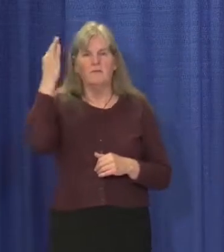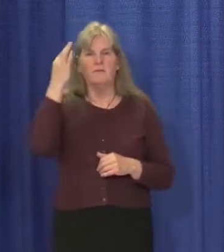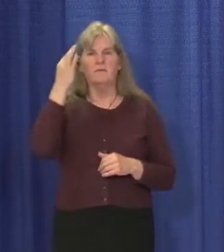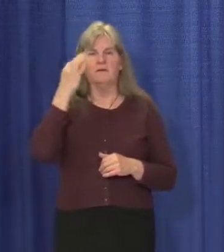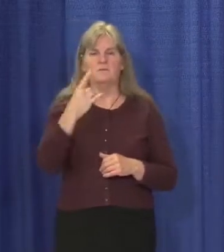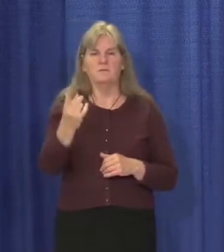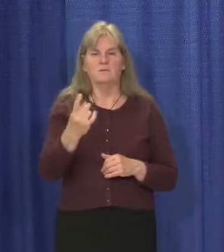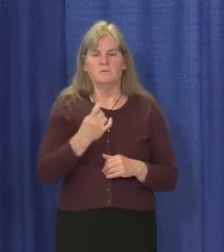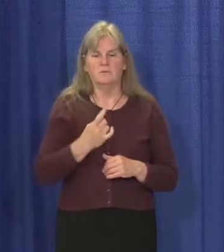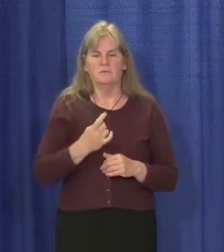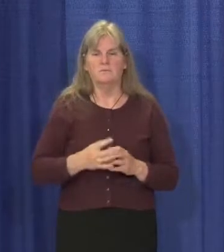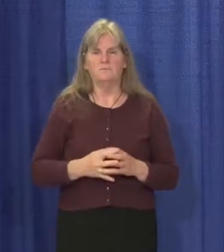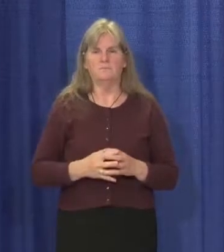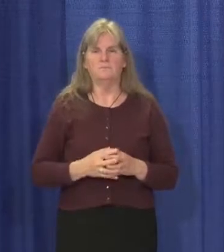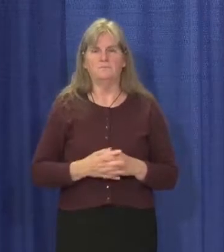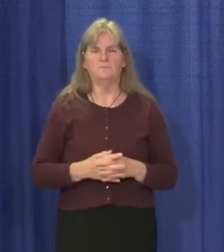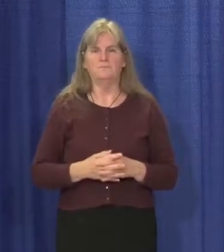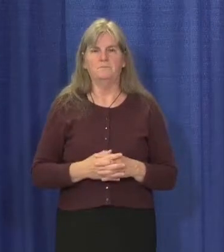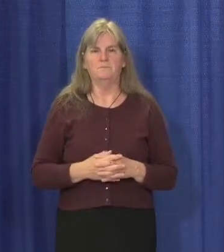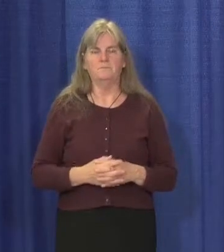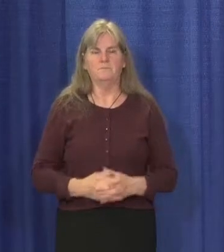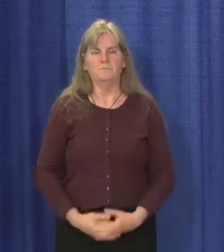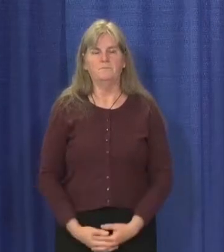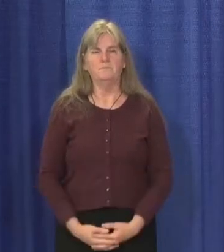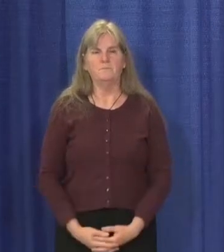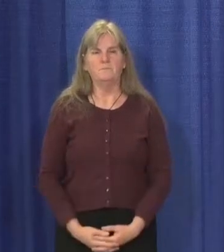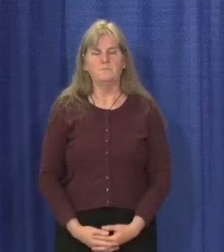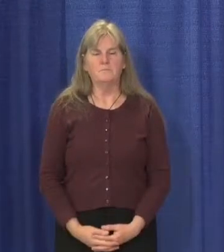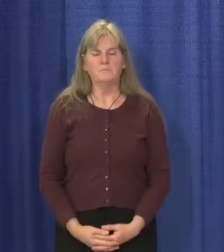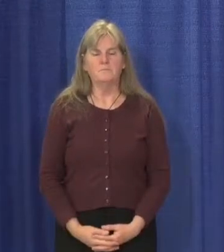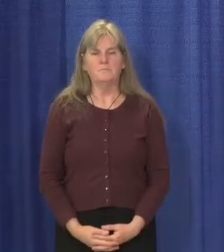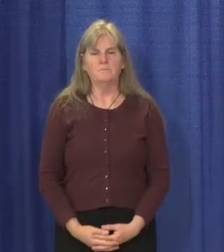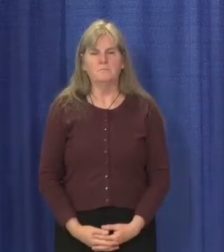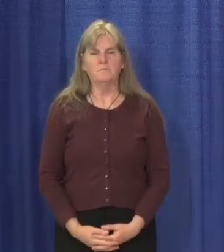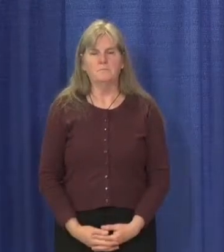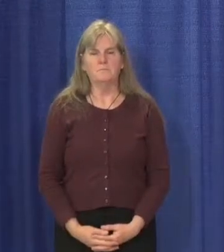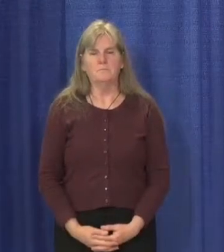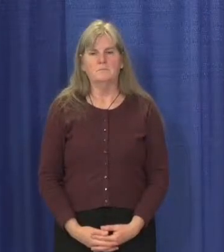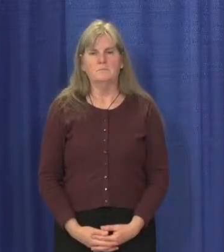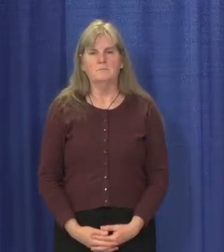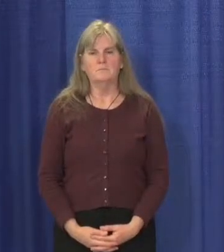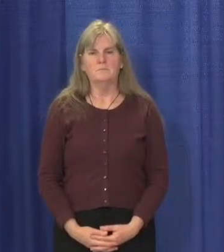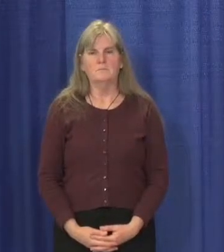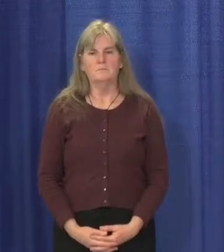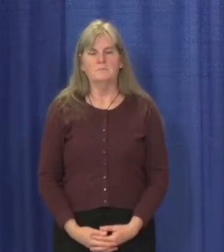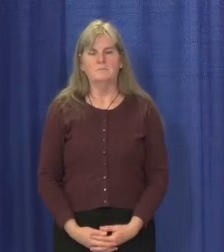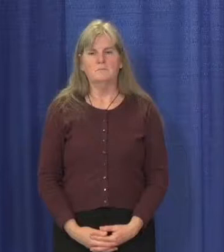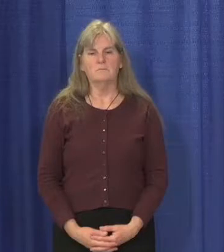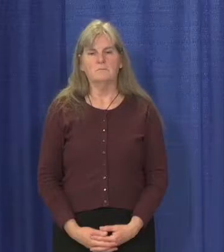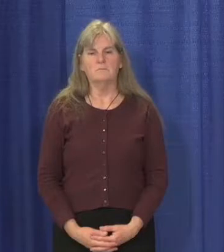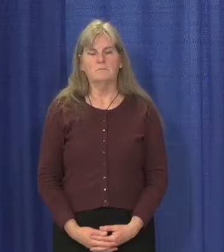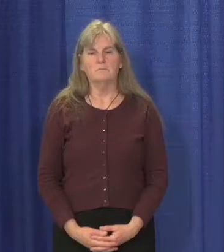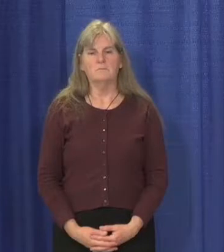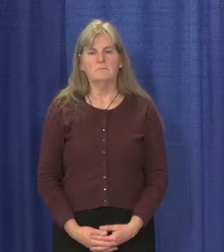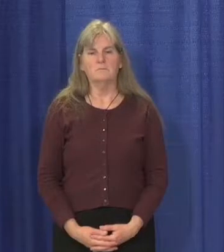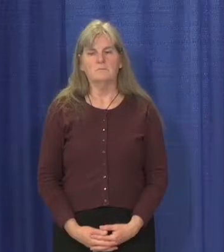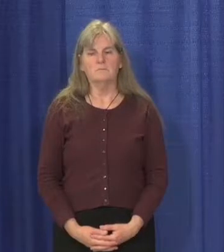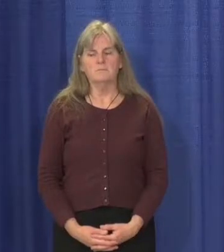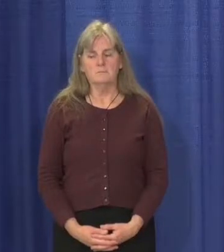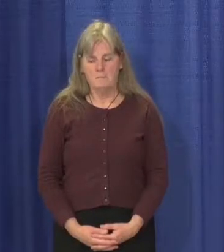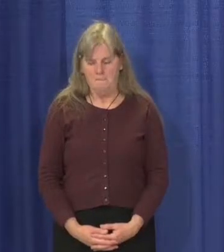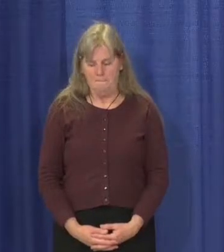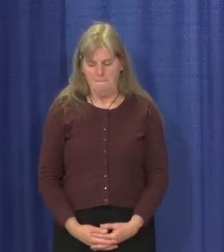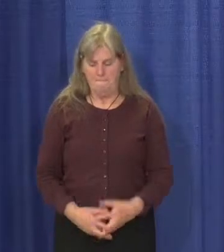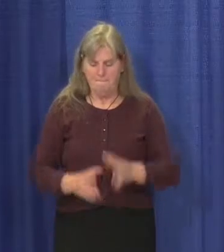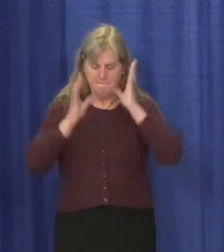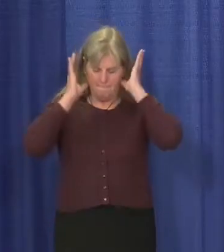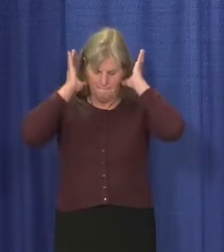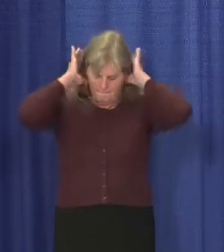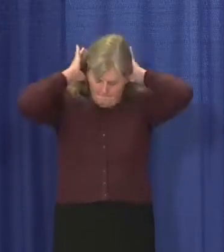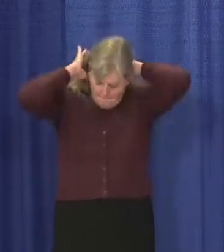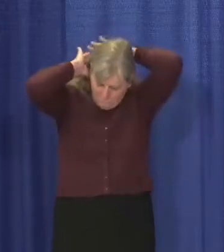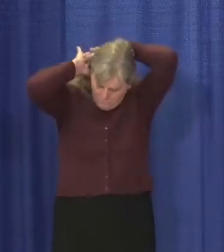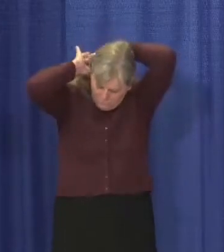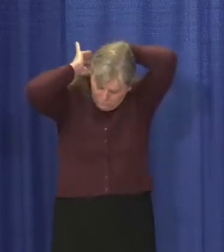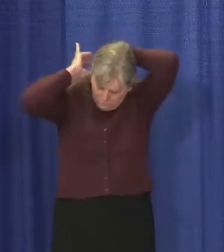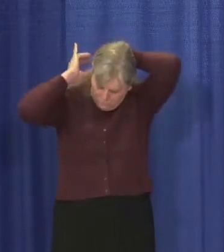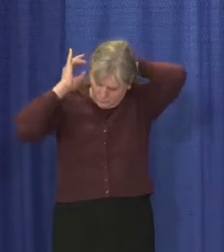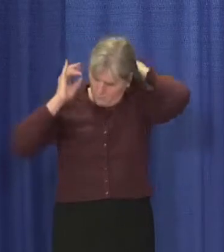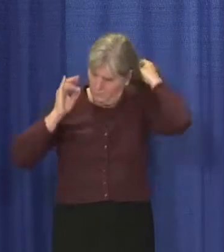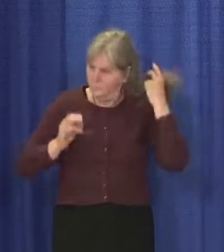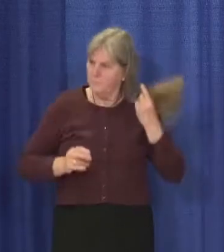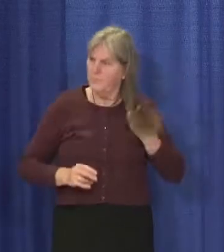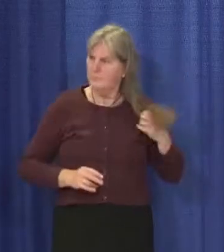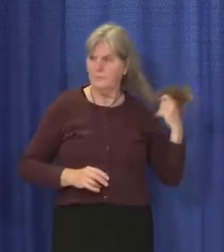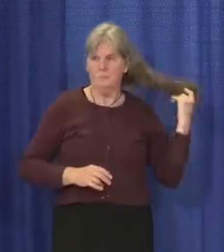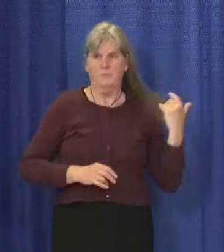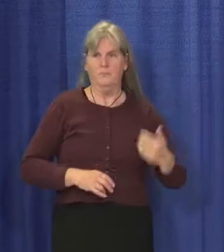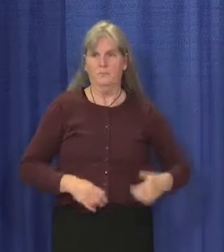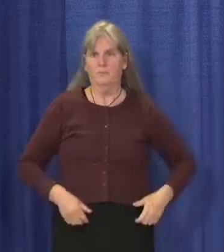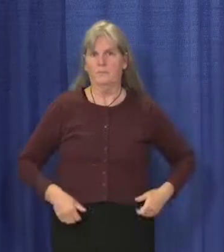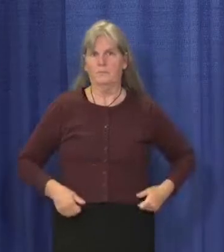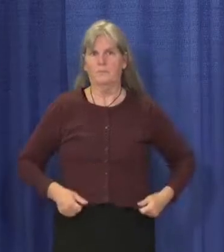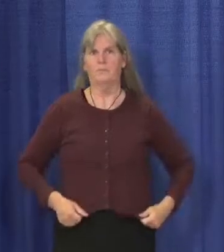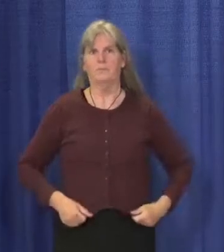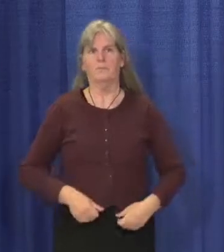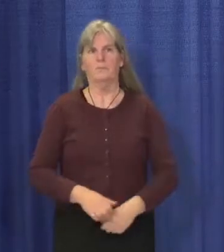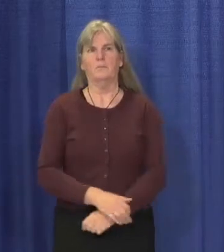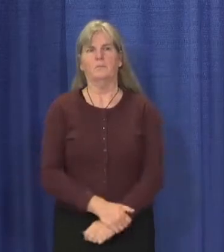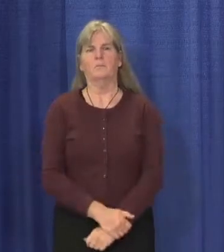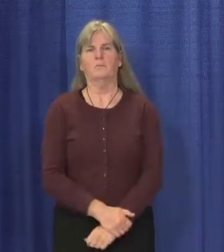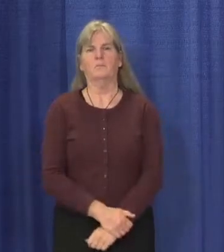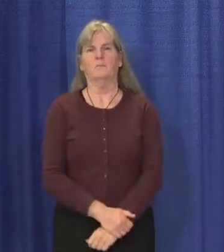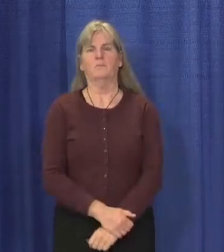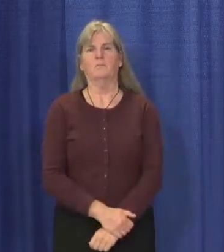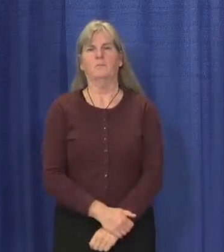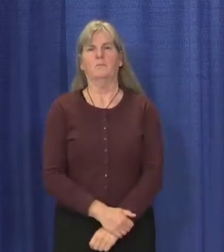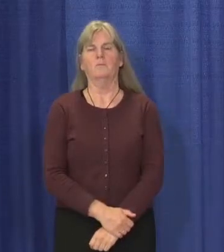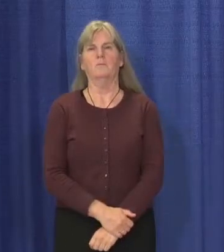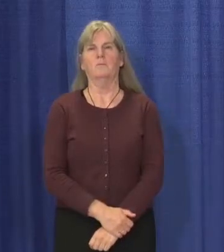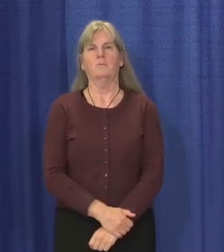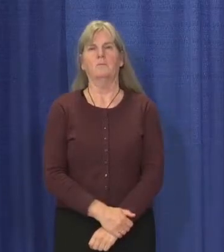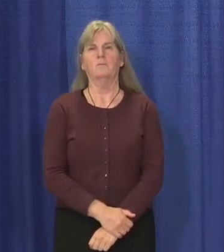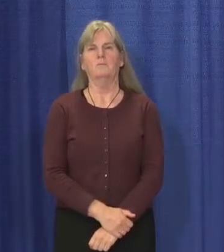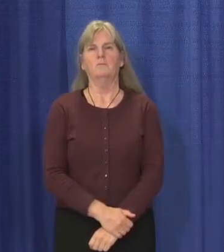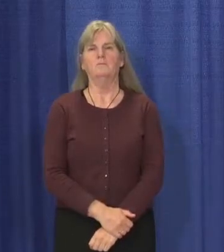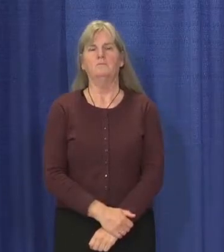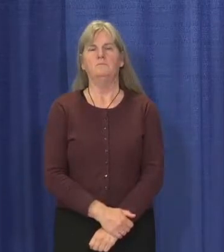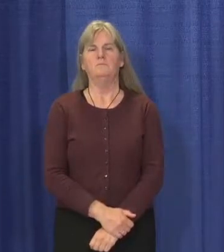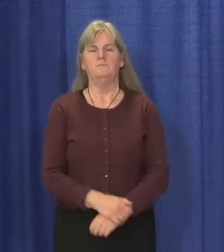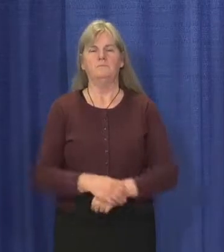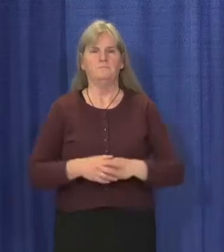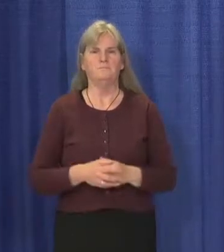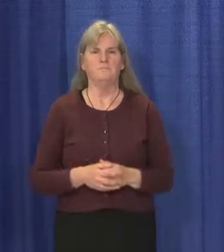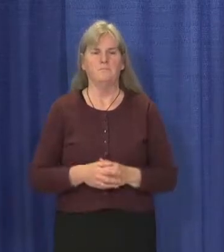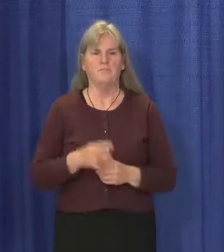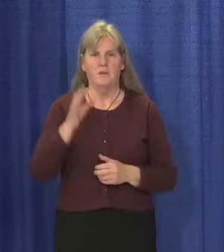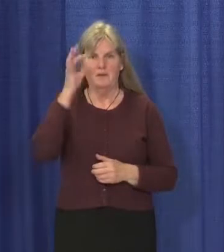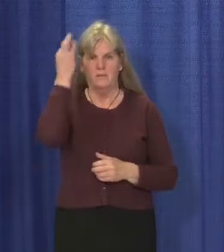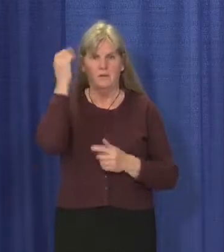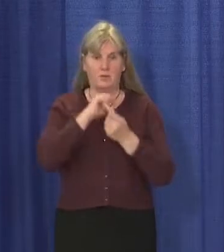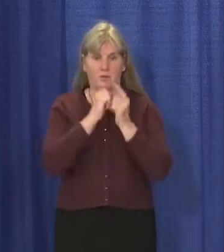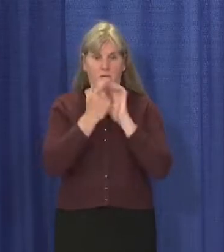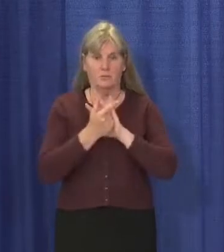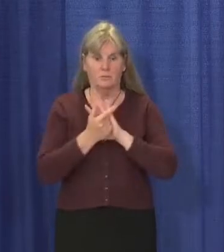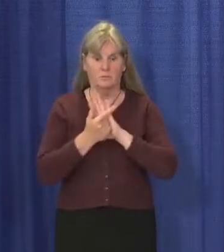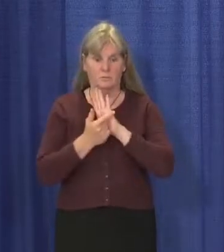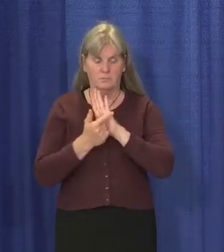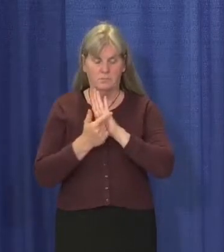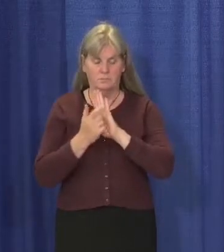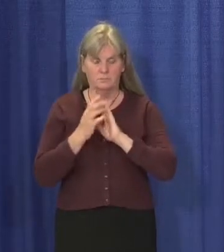[ Speaking French ]